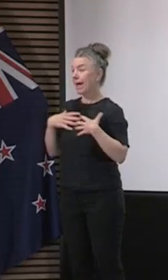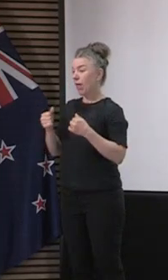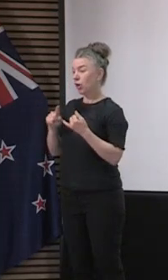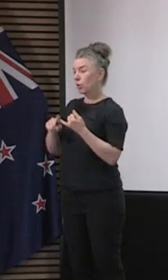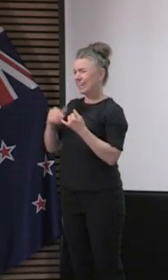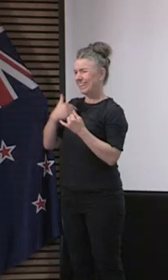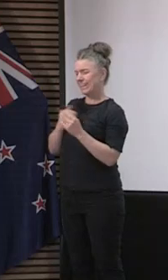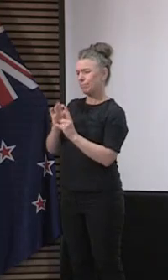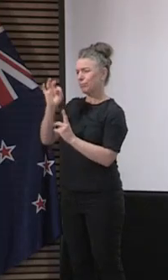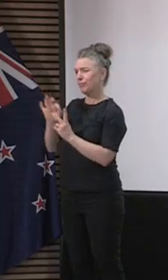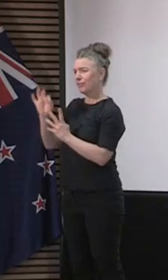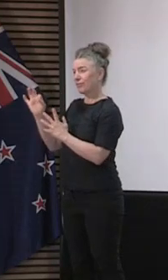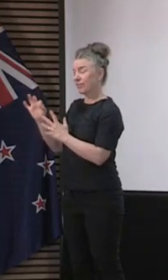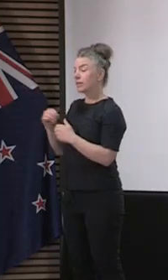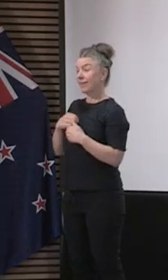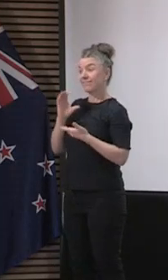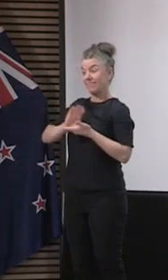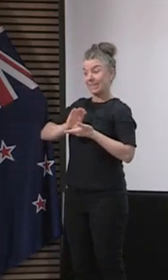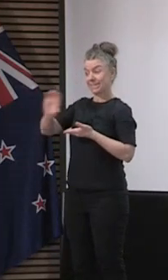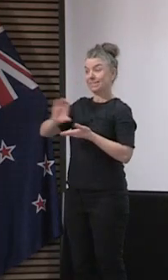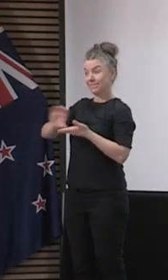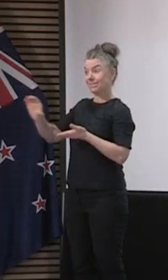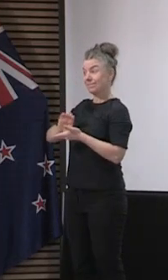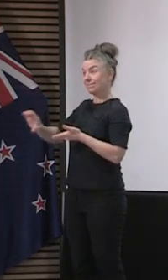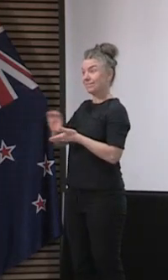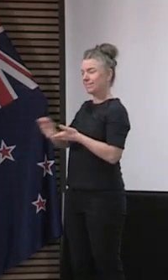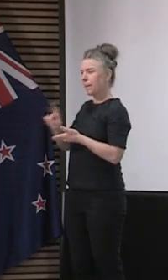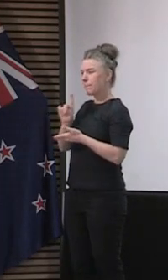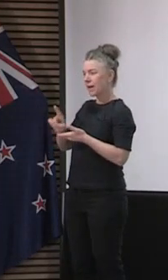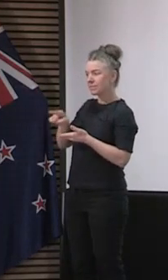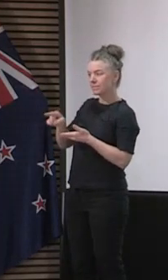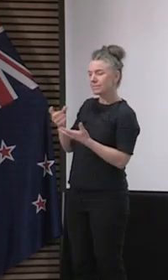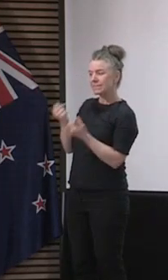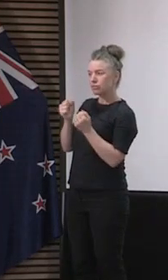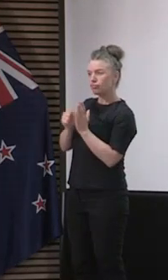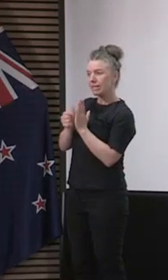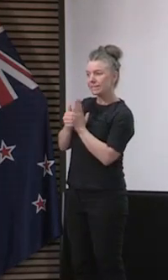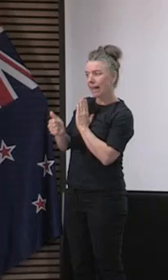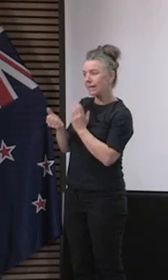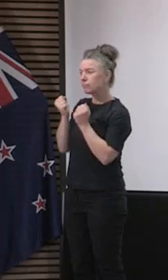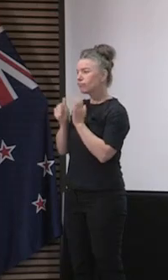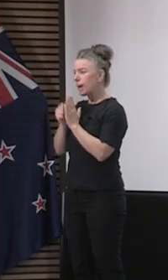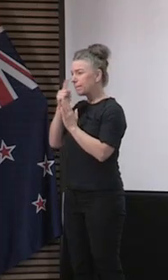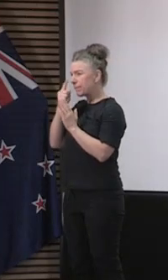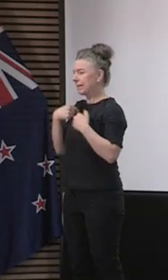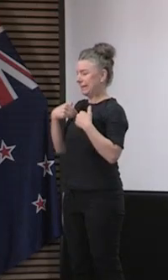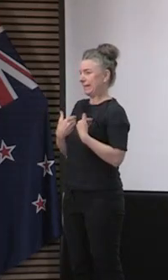report was that the public health units need to be boosted. So, we're out there. The funding's been made